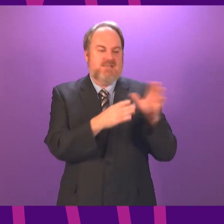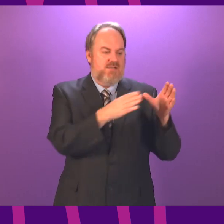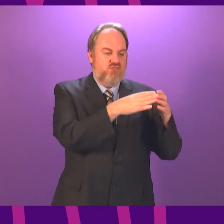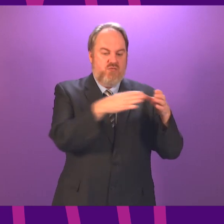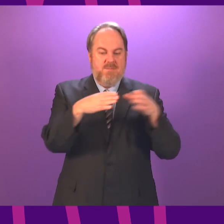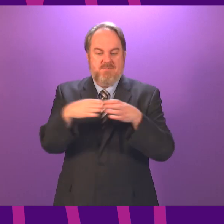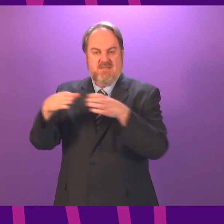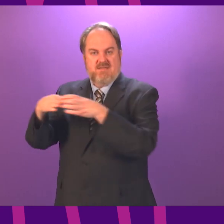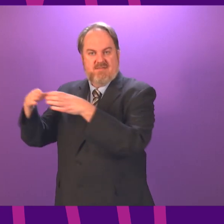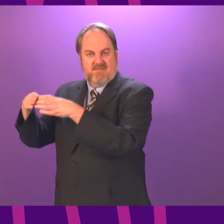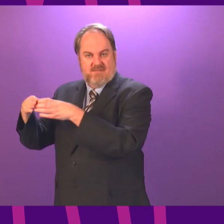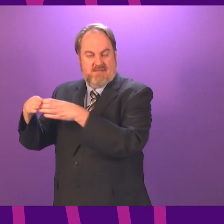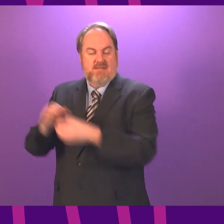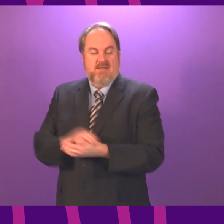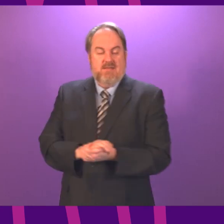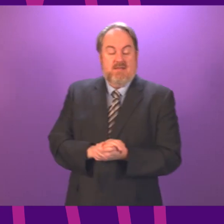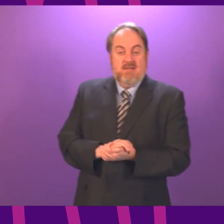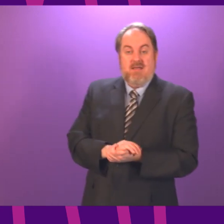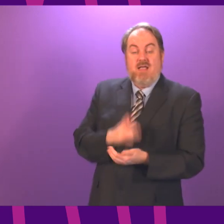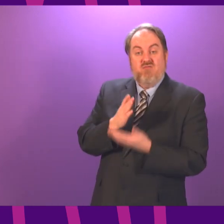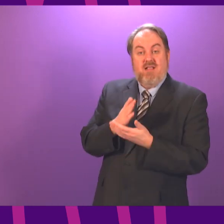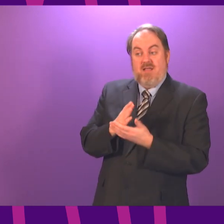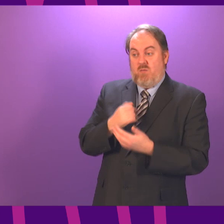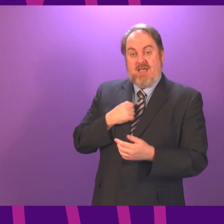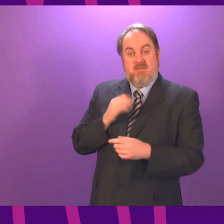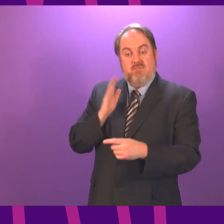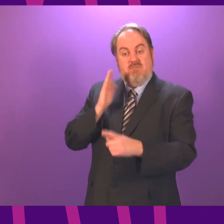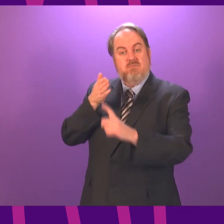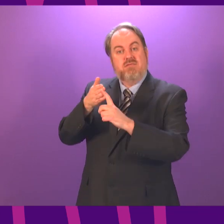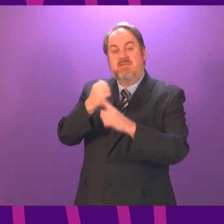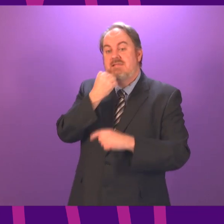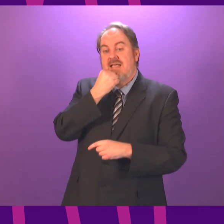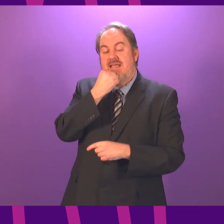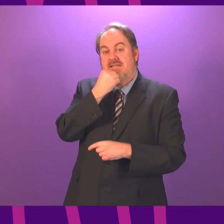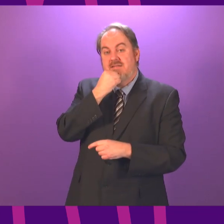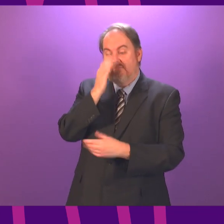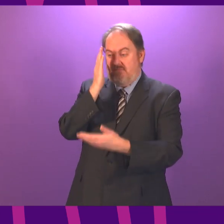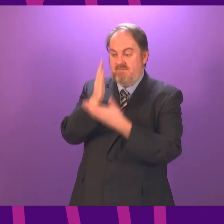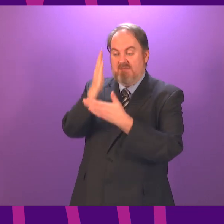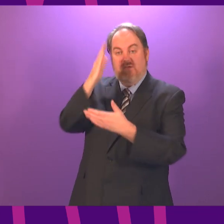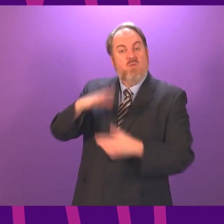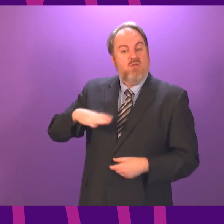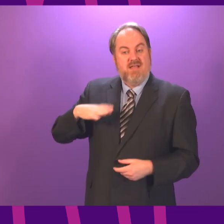this week to meet. I think that we will publish the data on this later today, or certainly